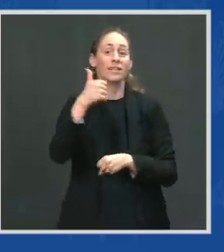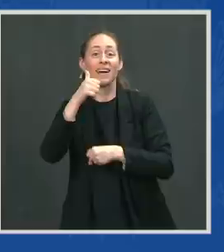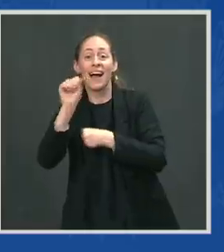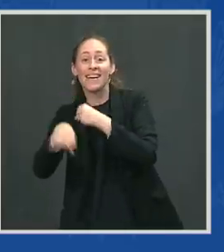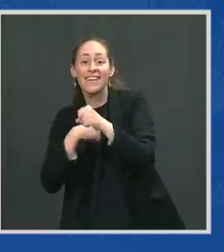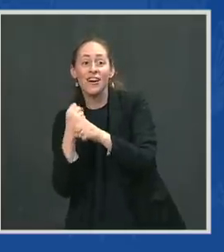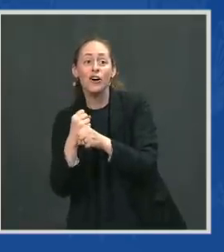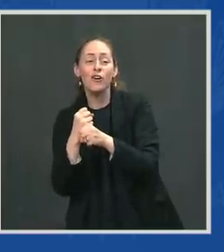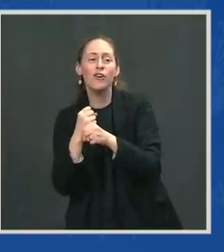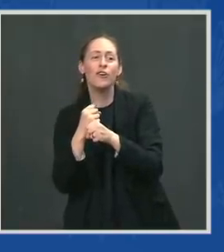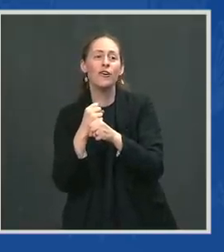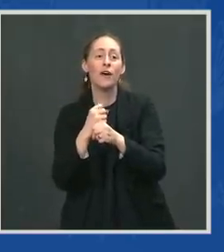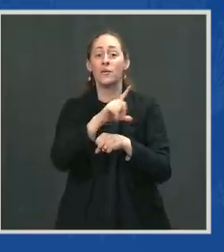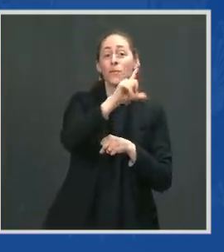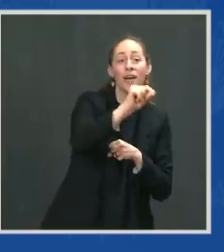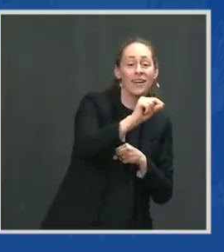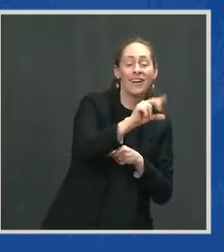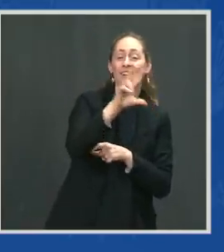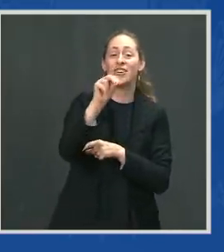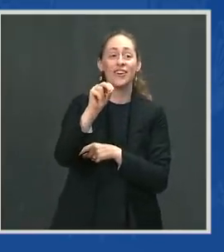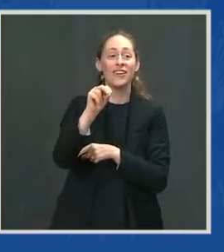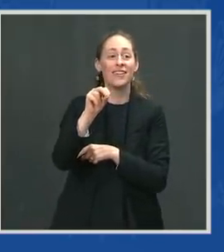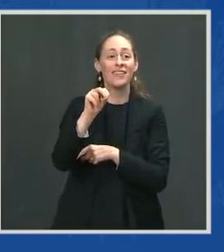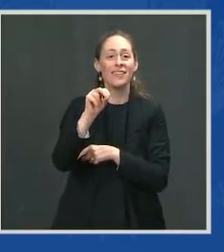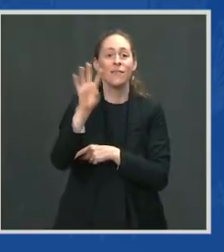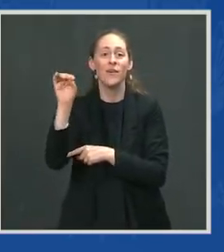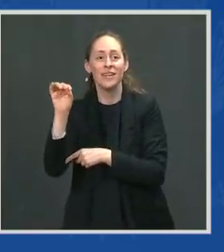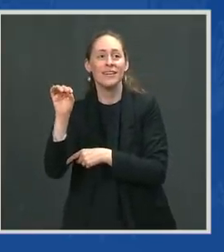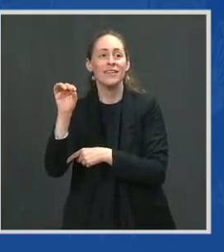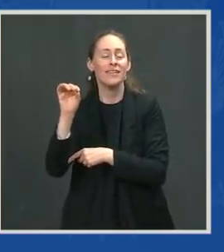Ten, twenty, thirty billion dollars more above the trillion we've already spent?